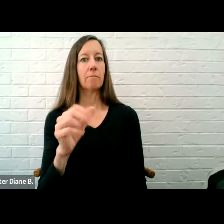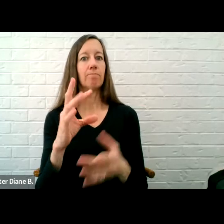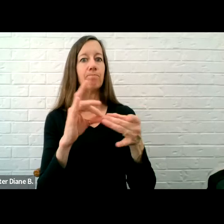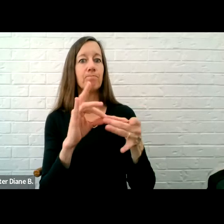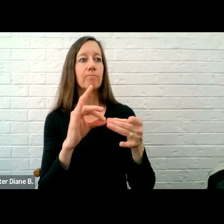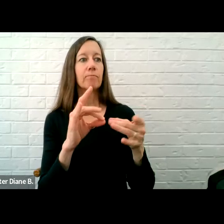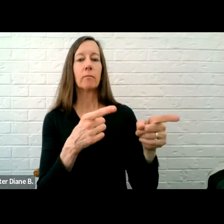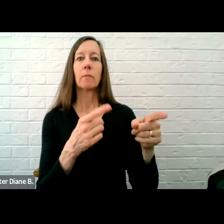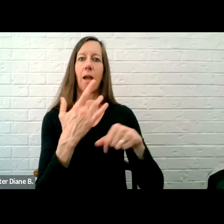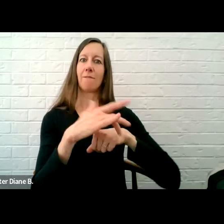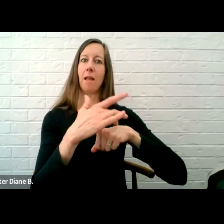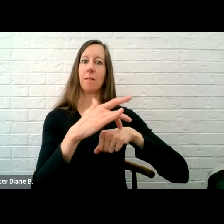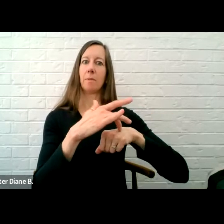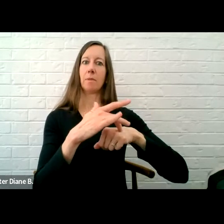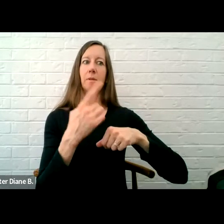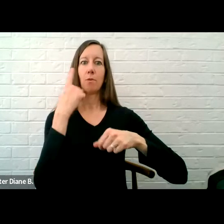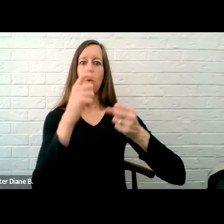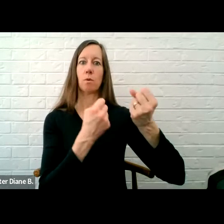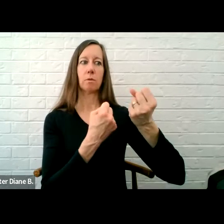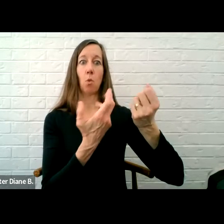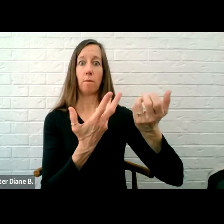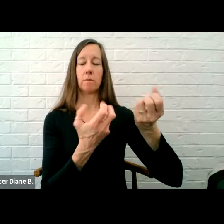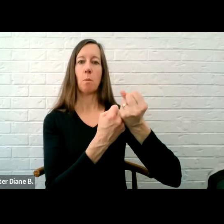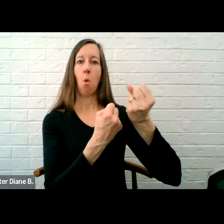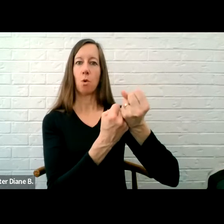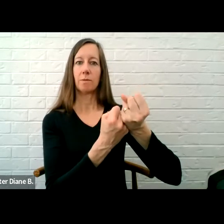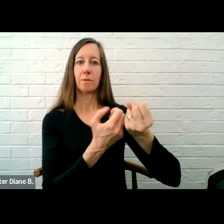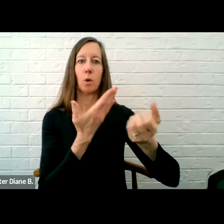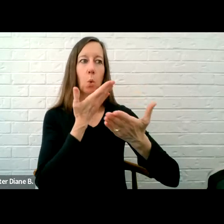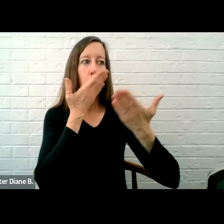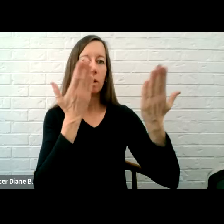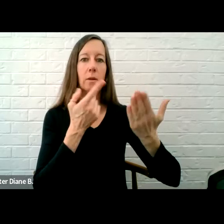is an important component as individuals are maintaining their housing and the journey support